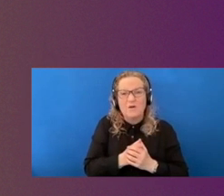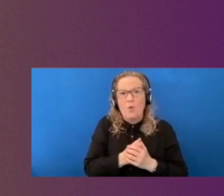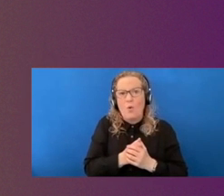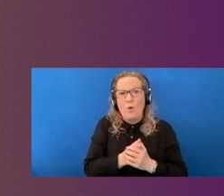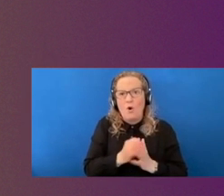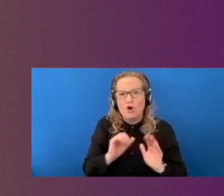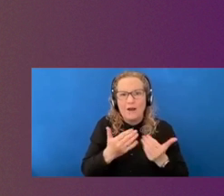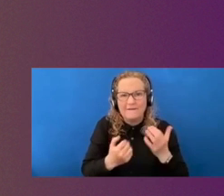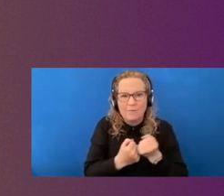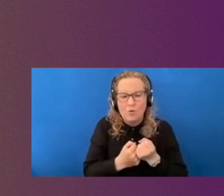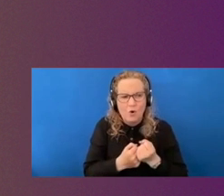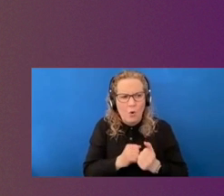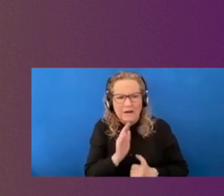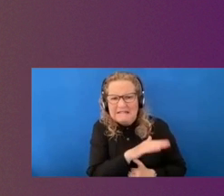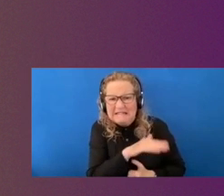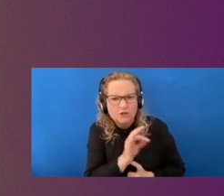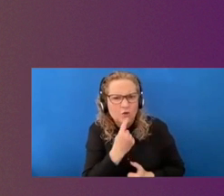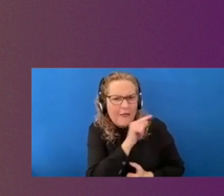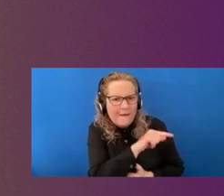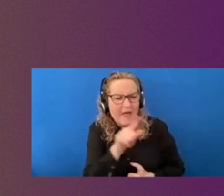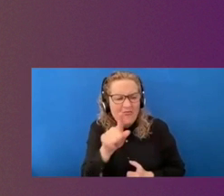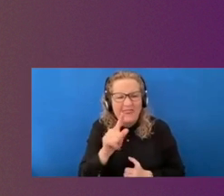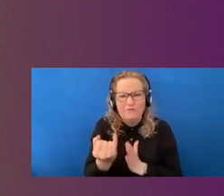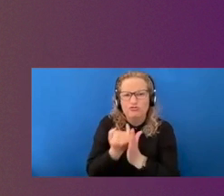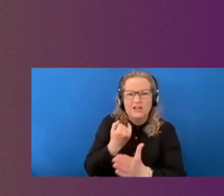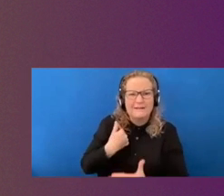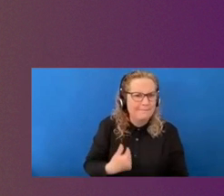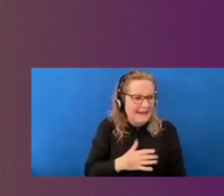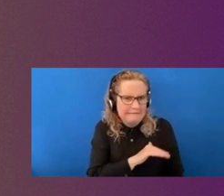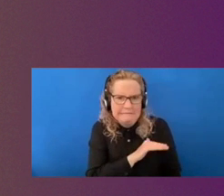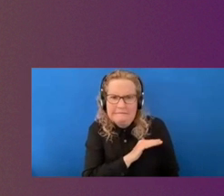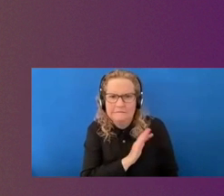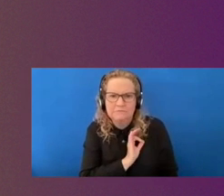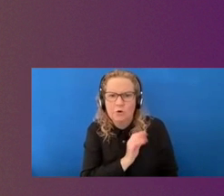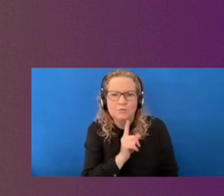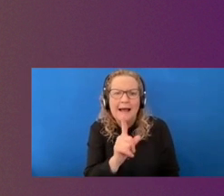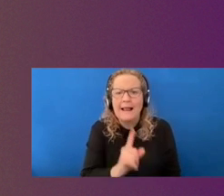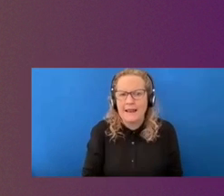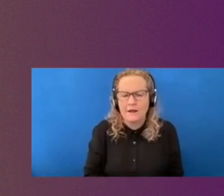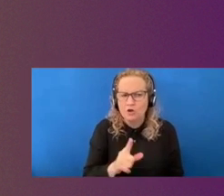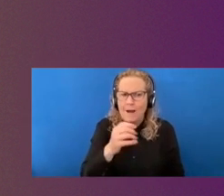know this they knocked me back don't you're just gonna cause yeah yeah trouble for yourself yeah